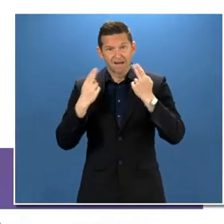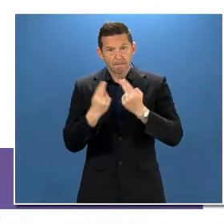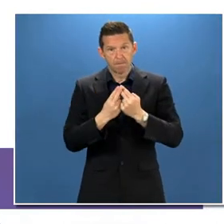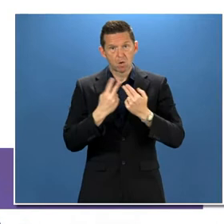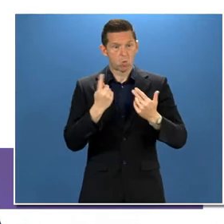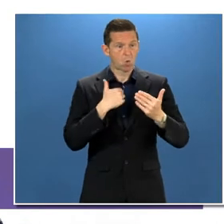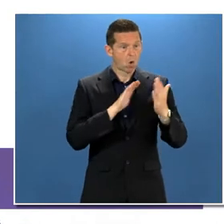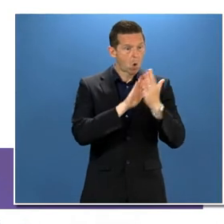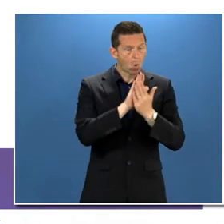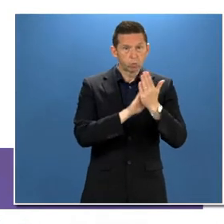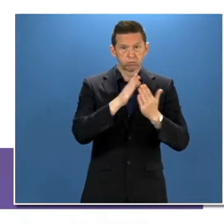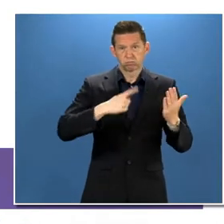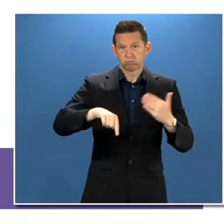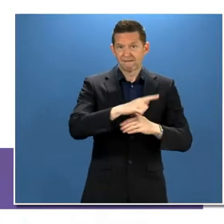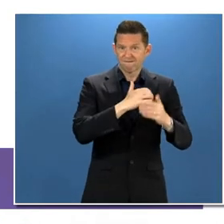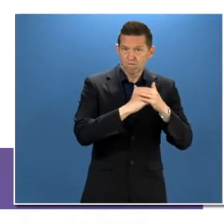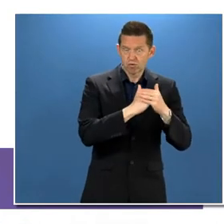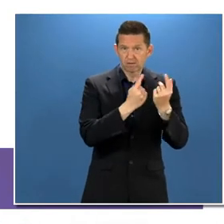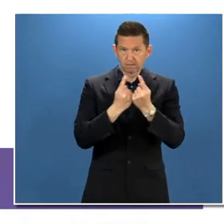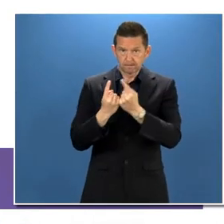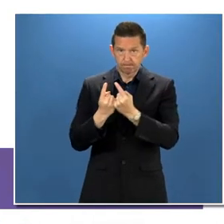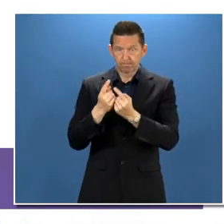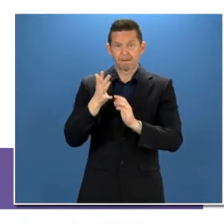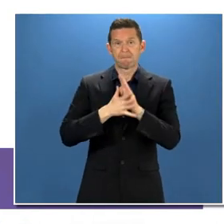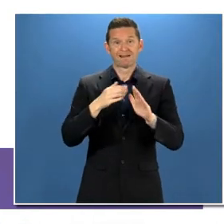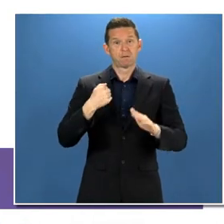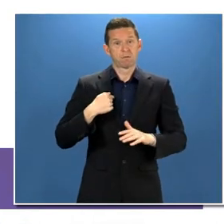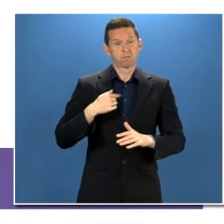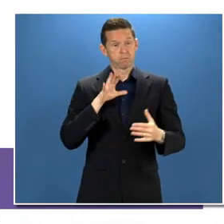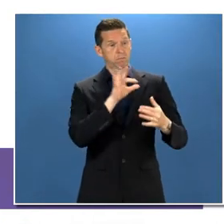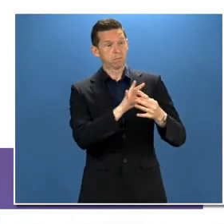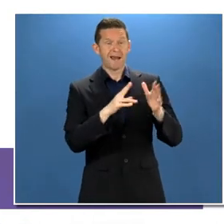And it means that I am a participant on the National Disability Insurance Scheme